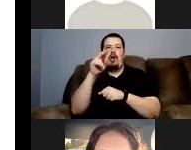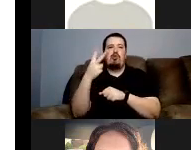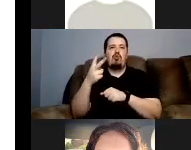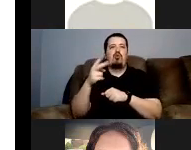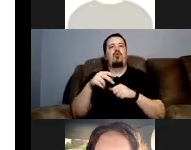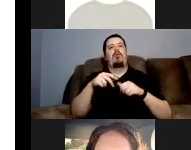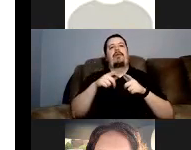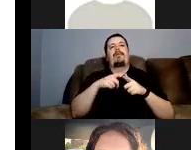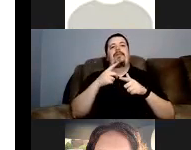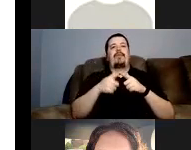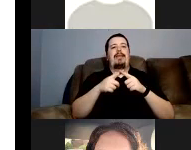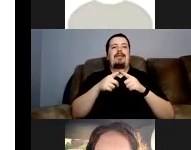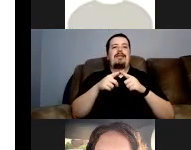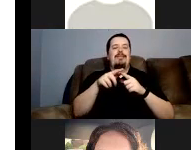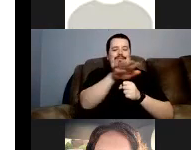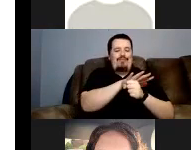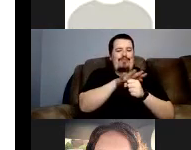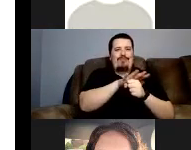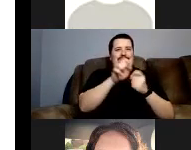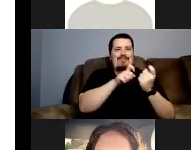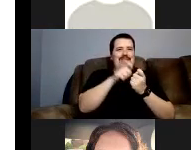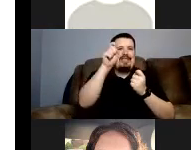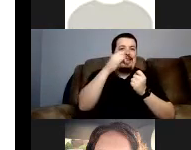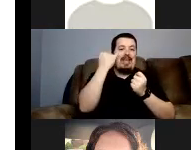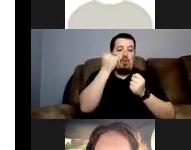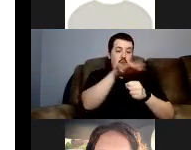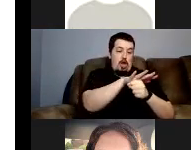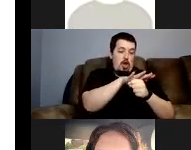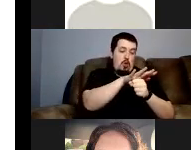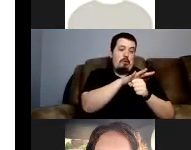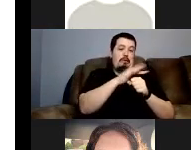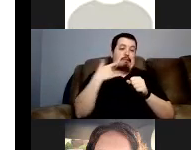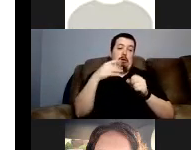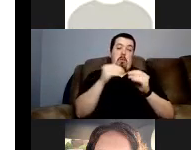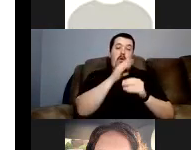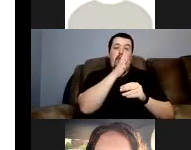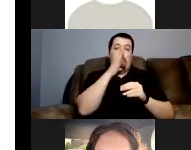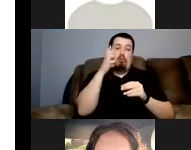uh district-specific needs. So if a district is a very rural district and it needs more buses